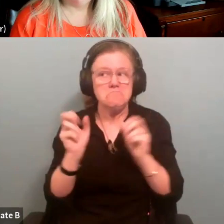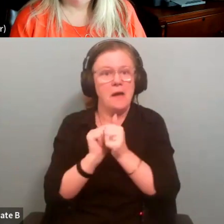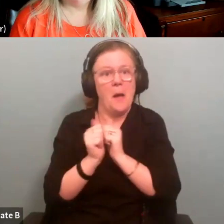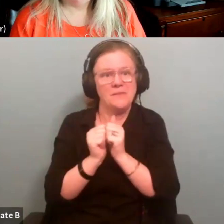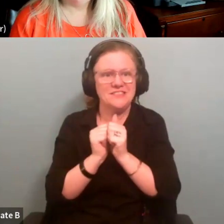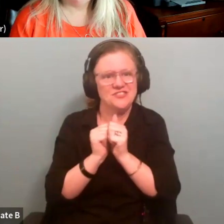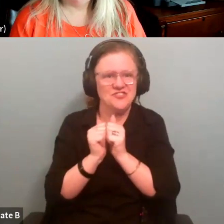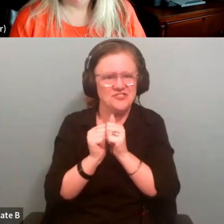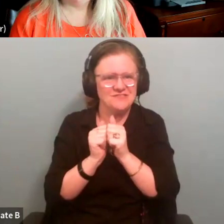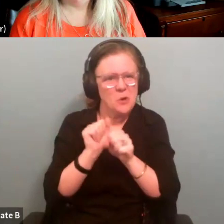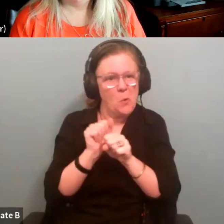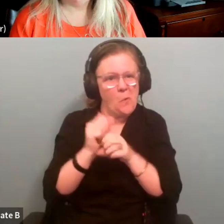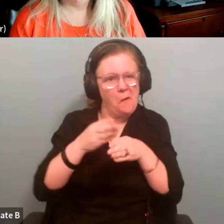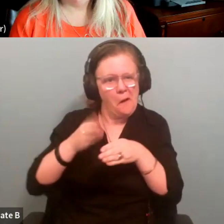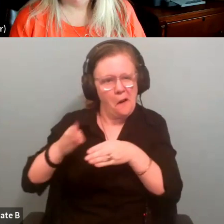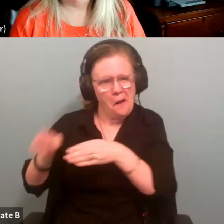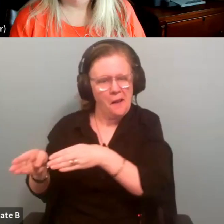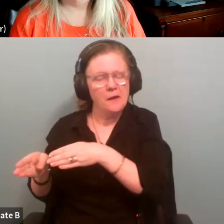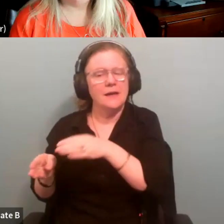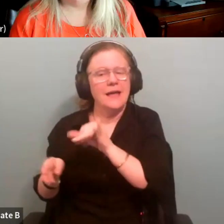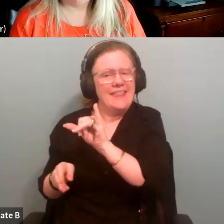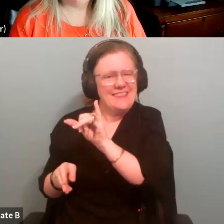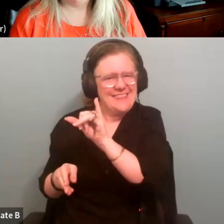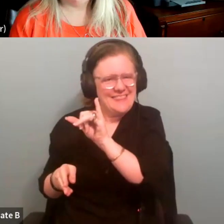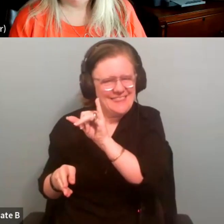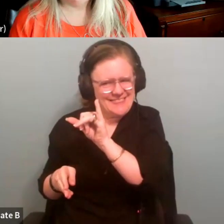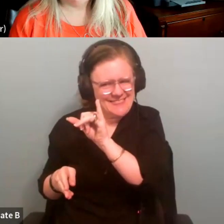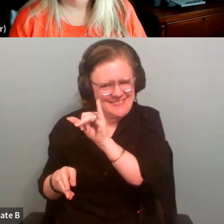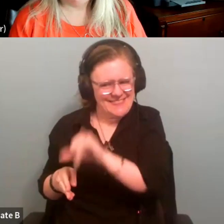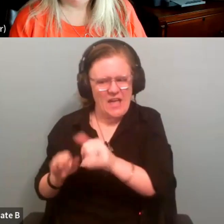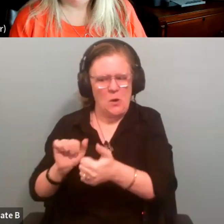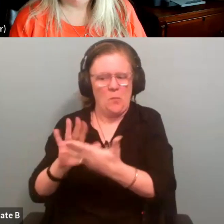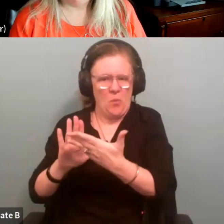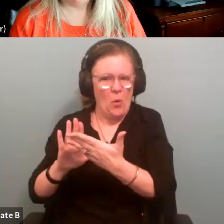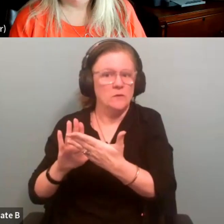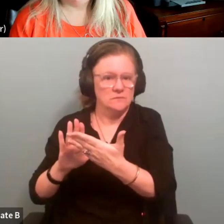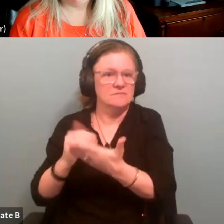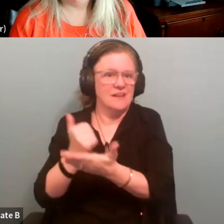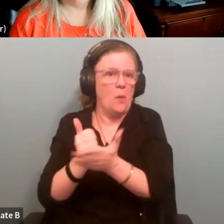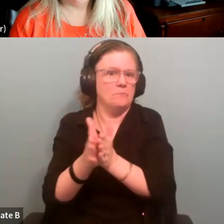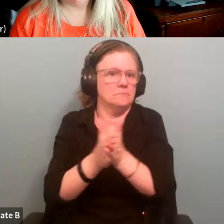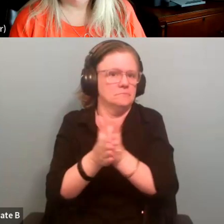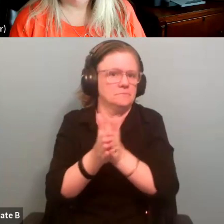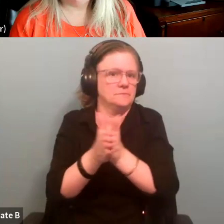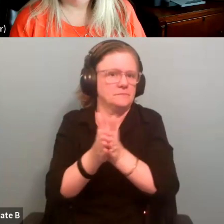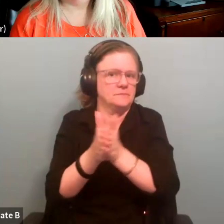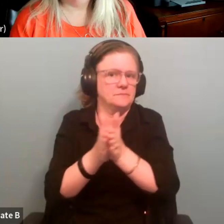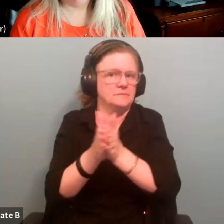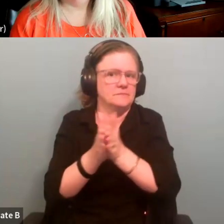do the work and do the work well. And I think that that was a good motivating thing for New